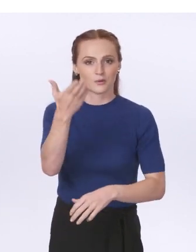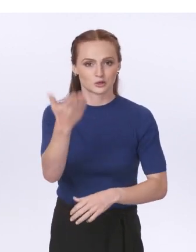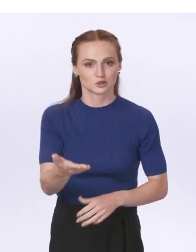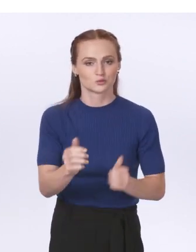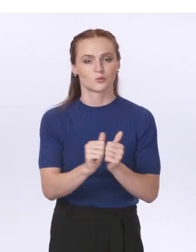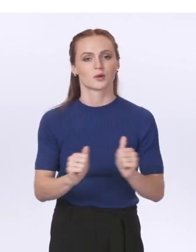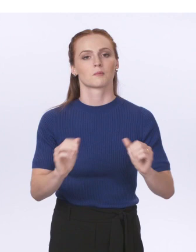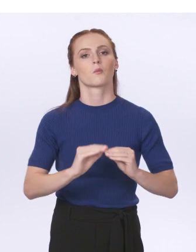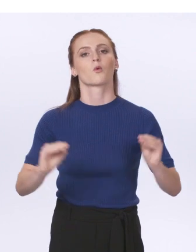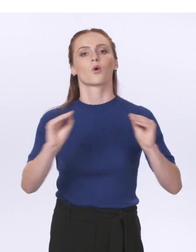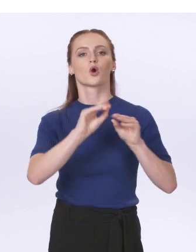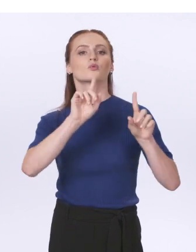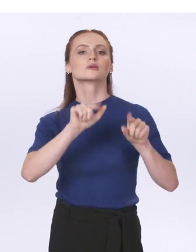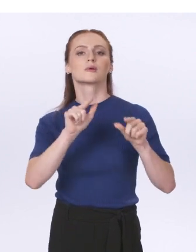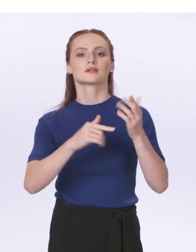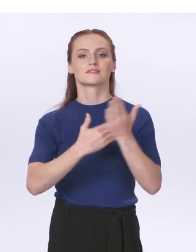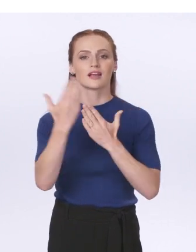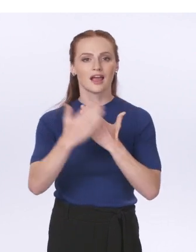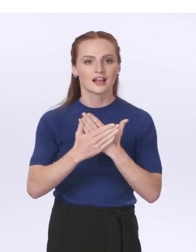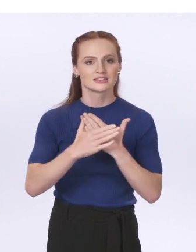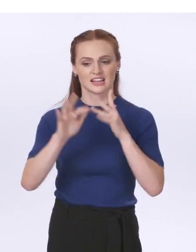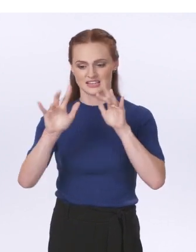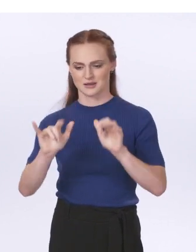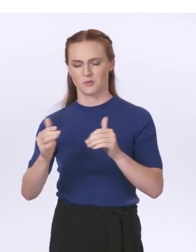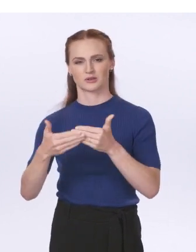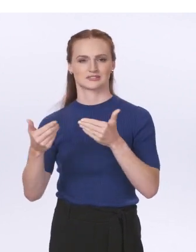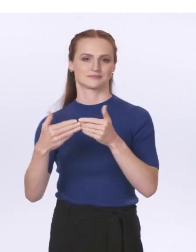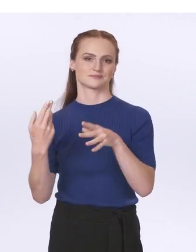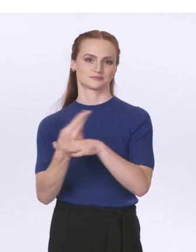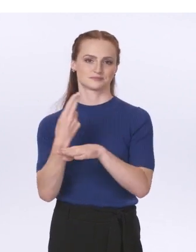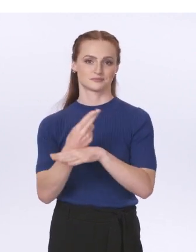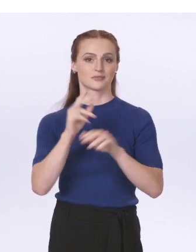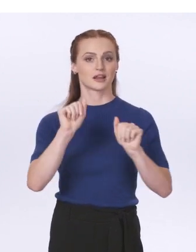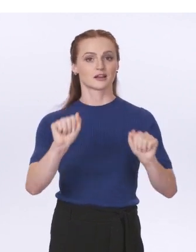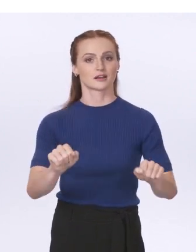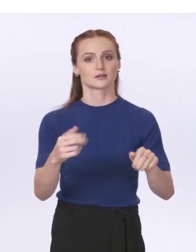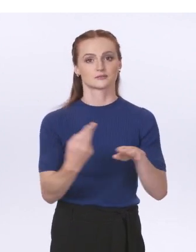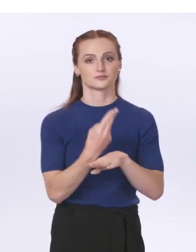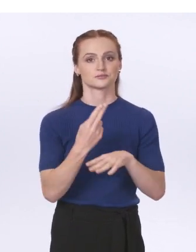easy-to-use keyboards and the ability to use voice to create immersive apps.